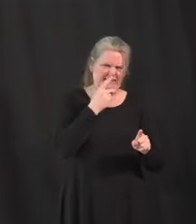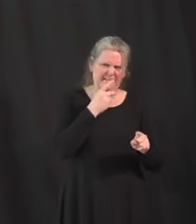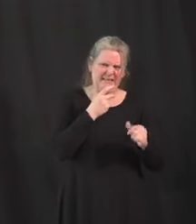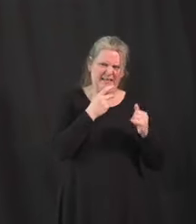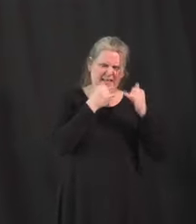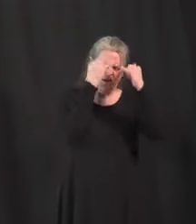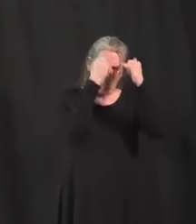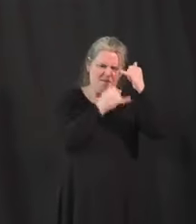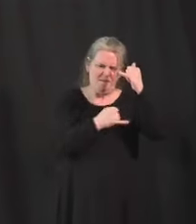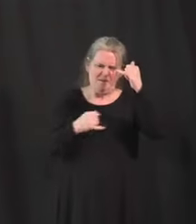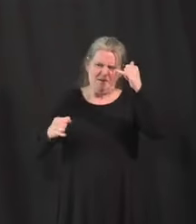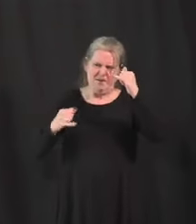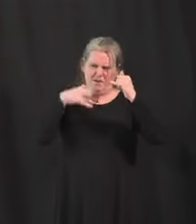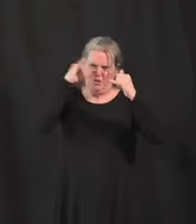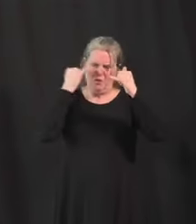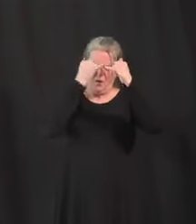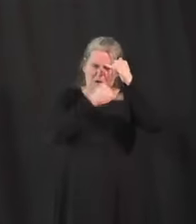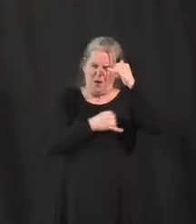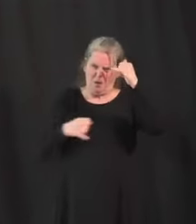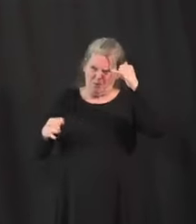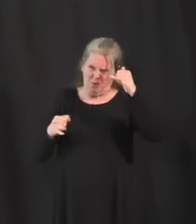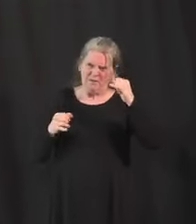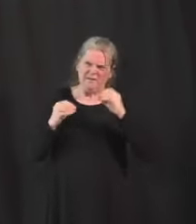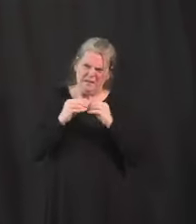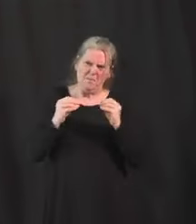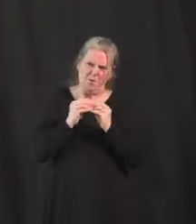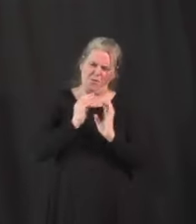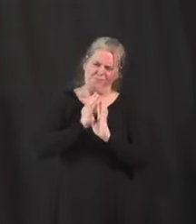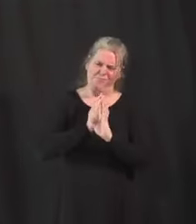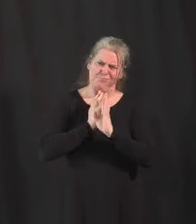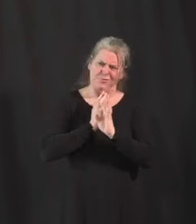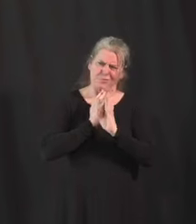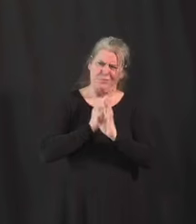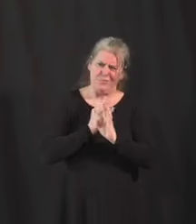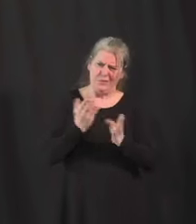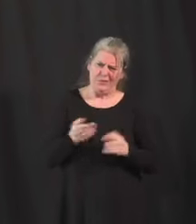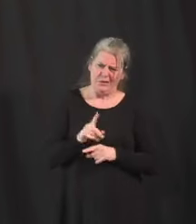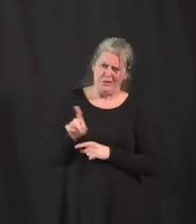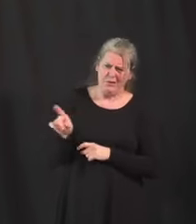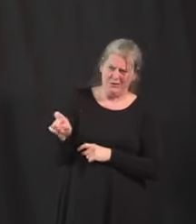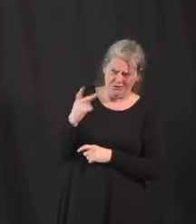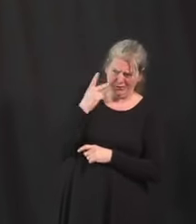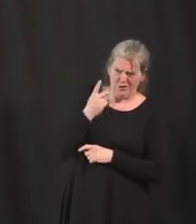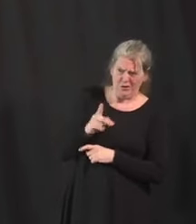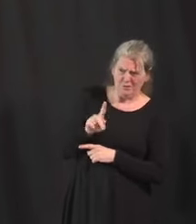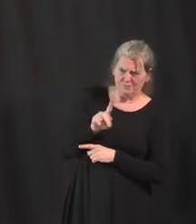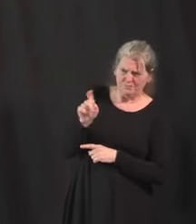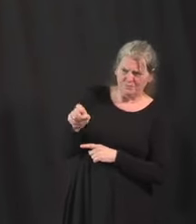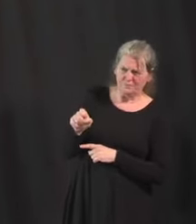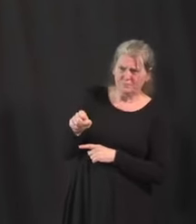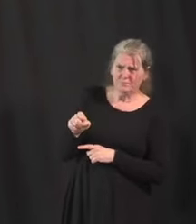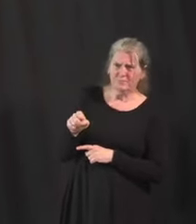THERE'S ACTUALLY MORE OR ANY TRAVEL INTO THE YUKON HAPPENING RIGHT NOW? SO AGAIN AS FAR AS TRAVEL ON